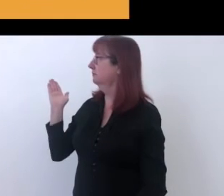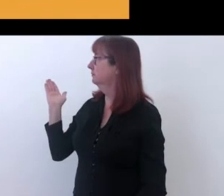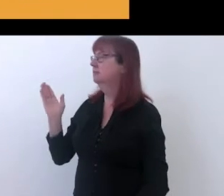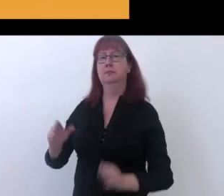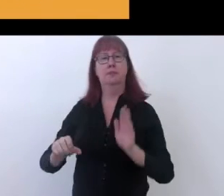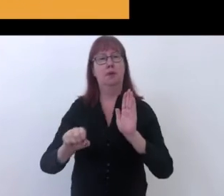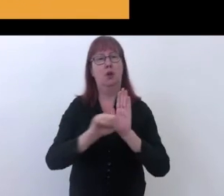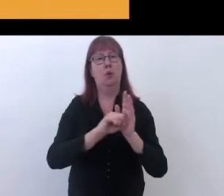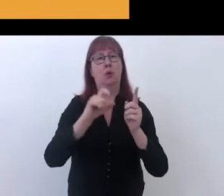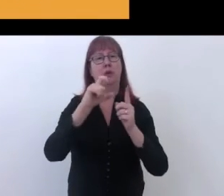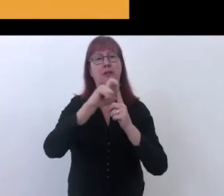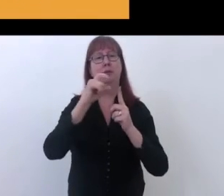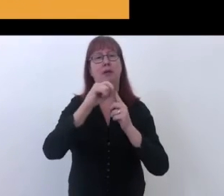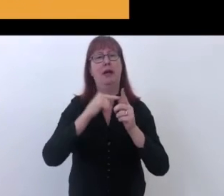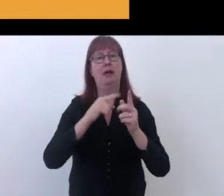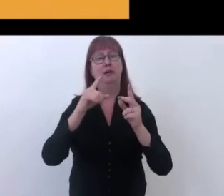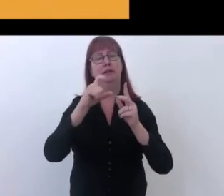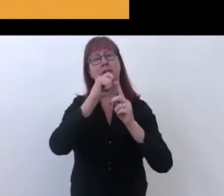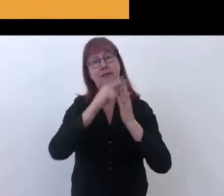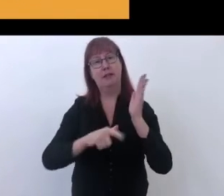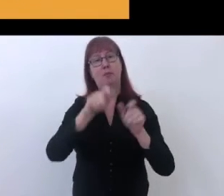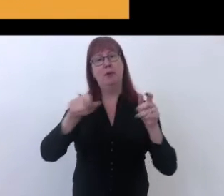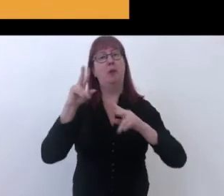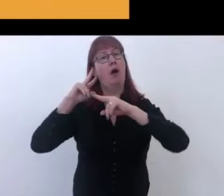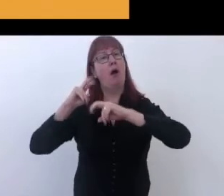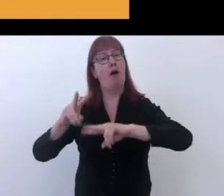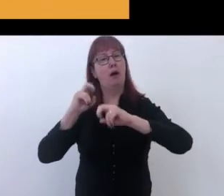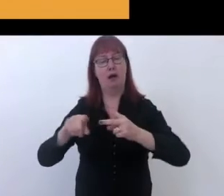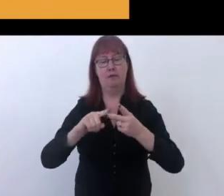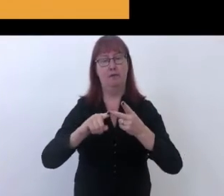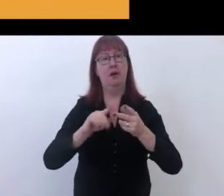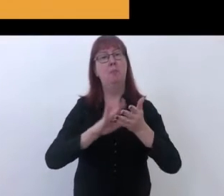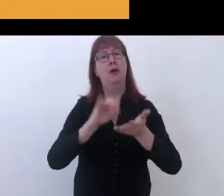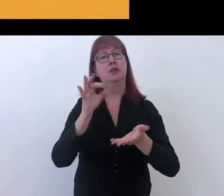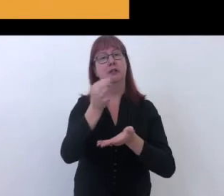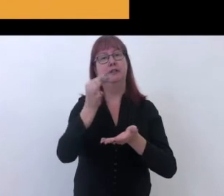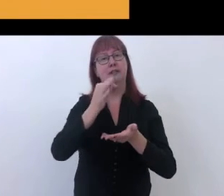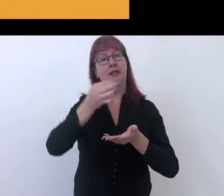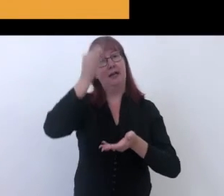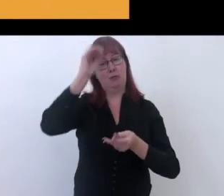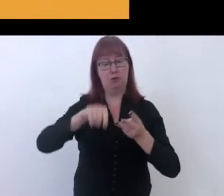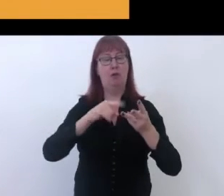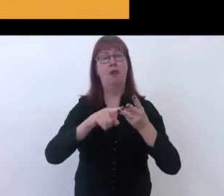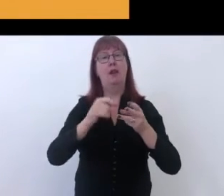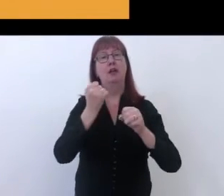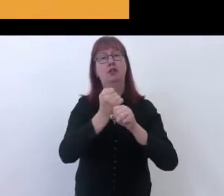The logos for the DPA, The Disabled People's Archive, Manchester City Council,